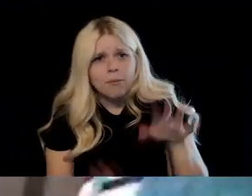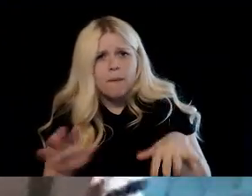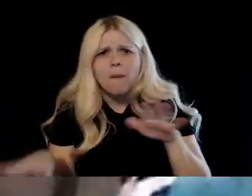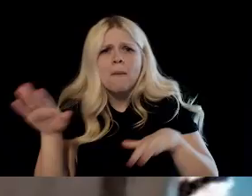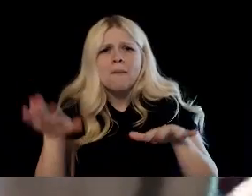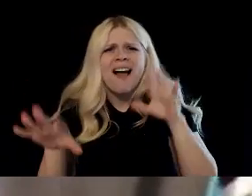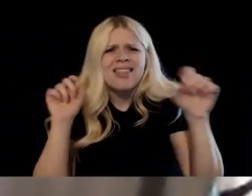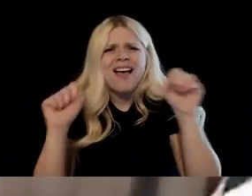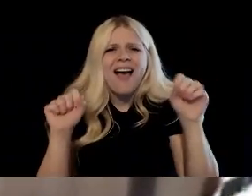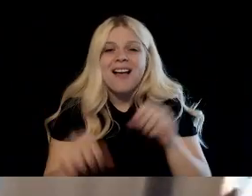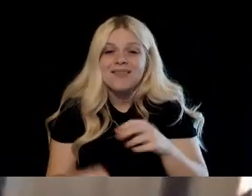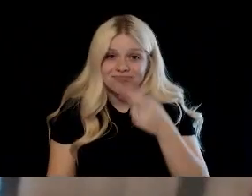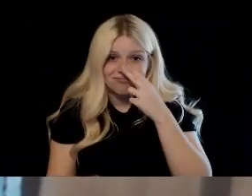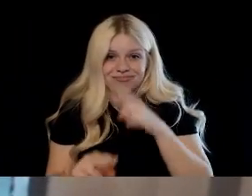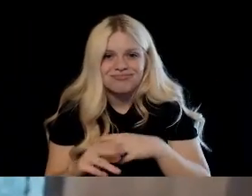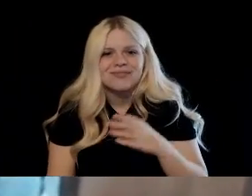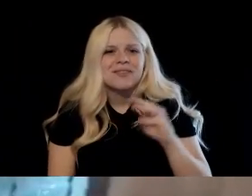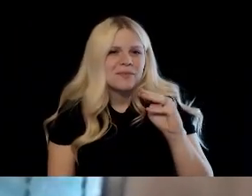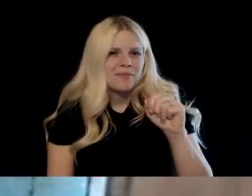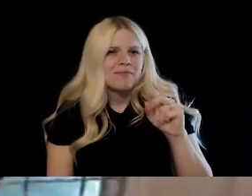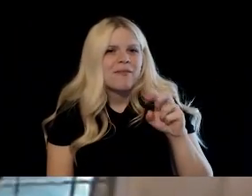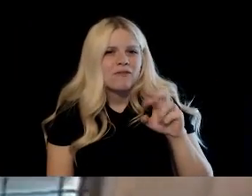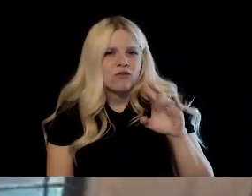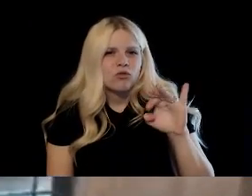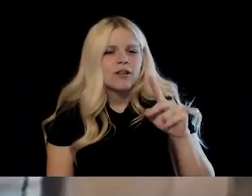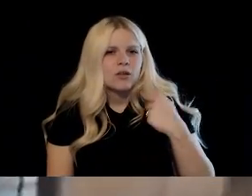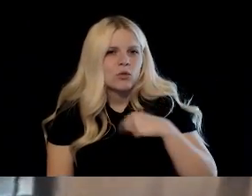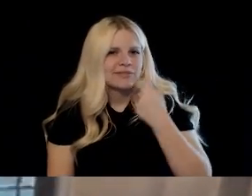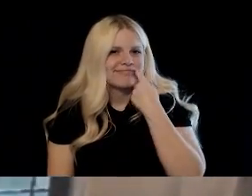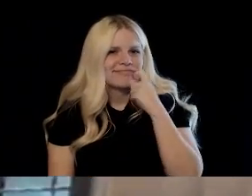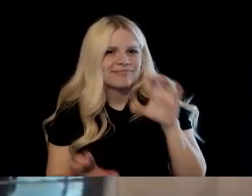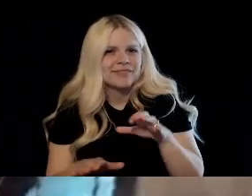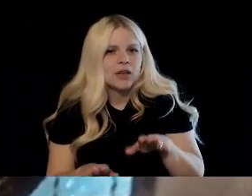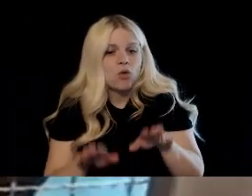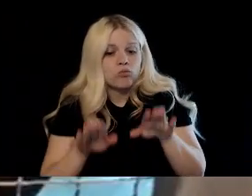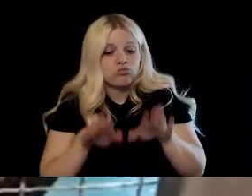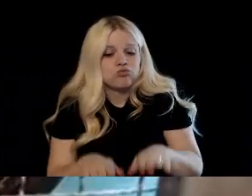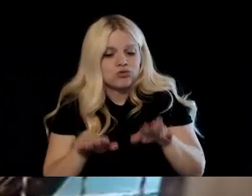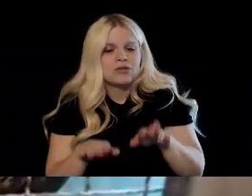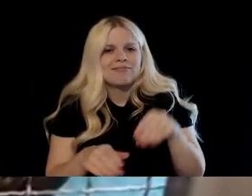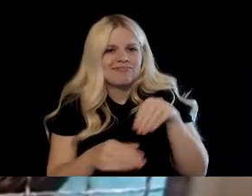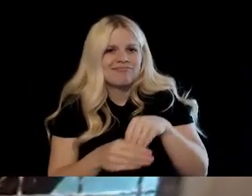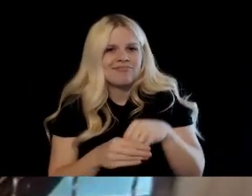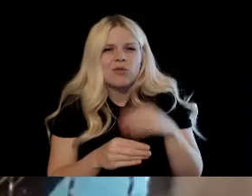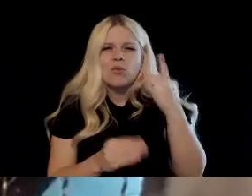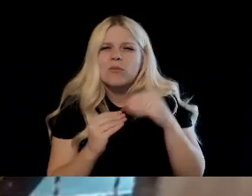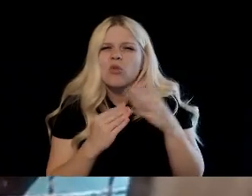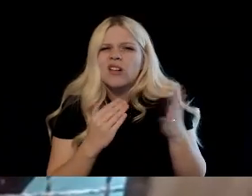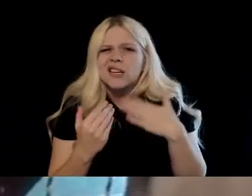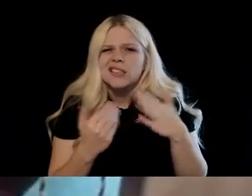Michelle: So Maverick, we did his rear flipper painting inside, because it's a lot easier with all of the canvases and everything. Which meant he had to hang